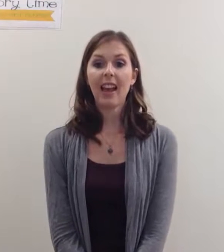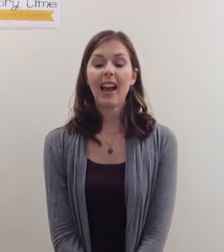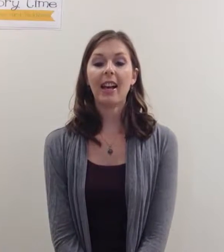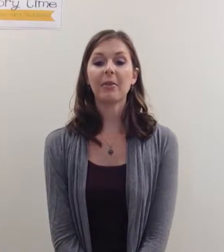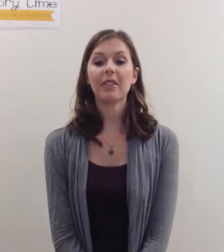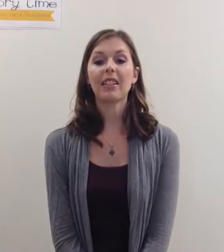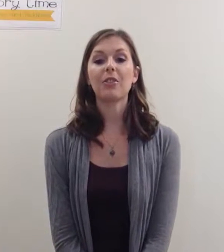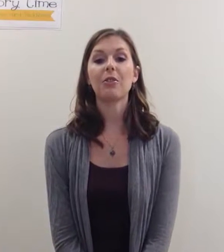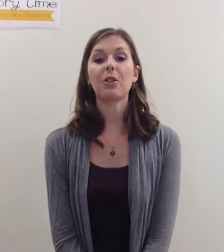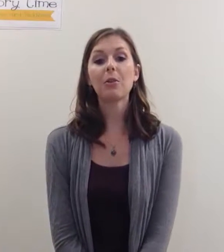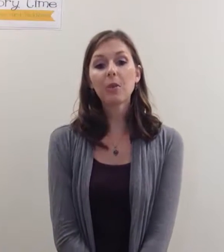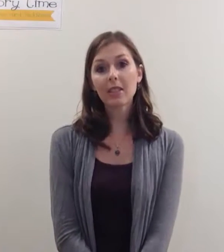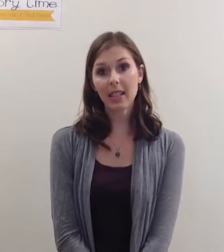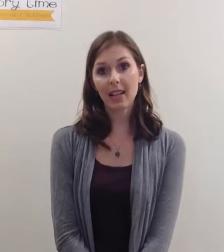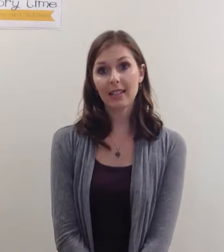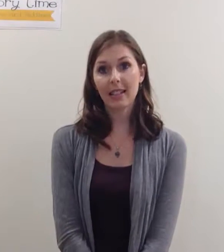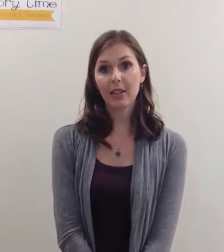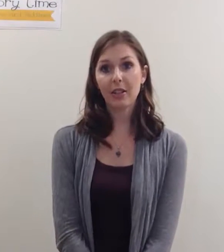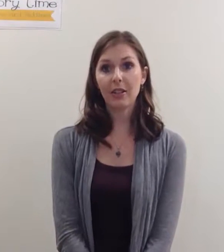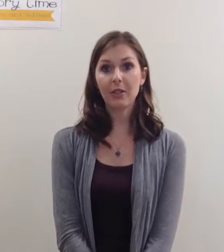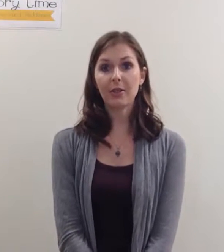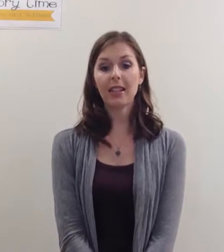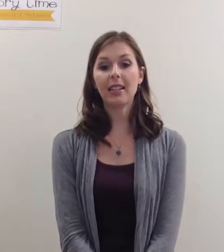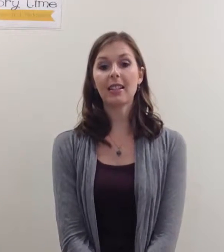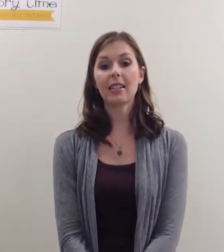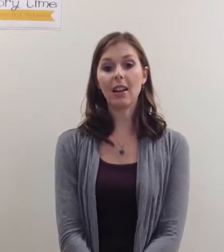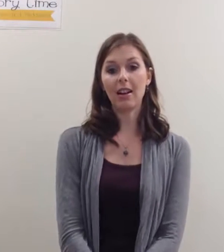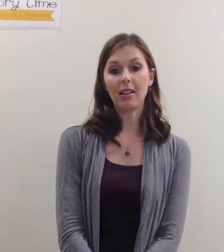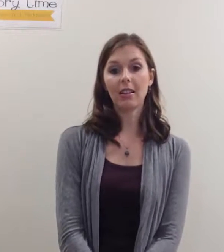I will teach you two more signs that you can use in the song.